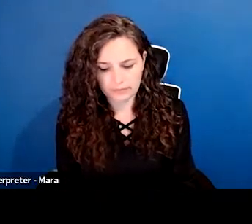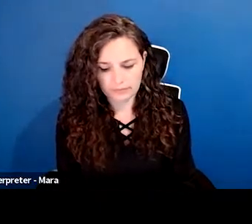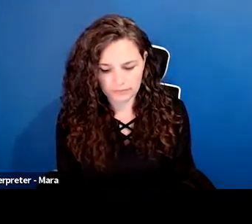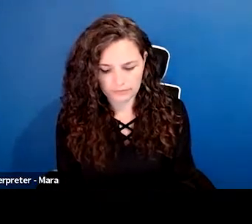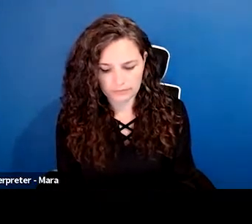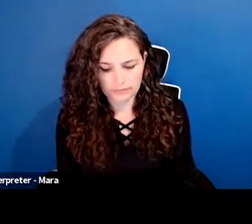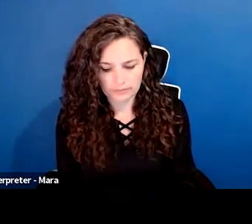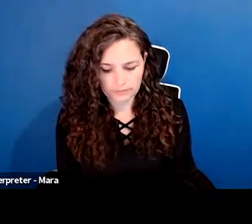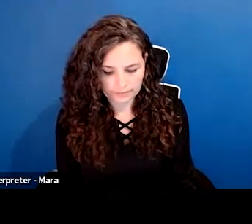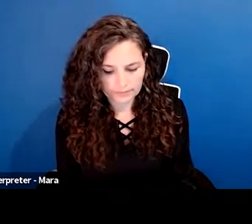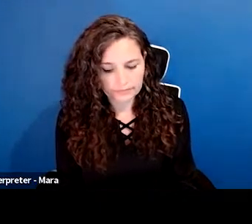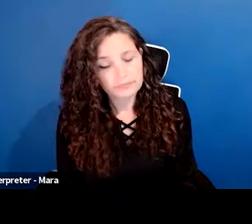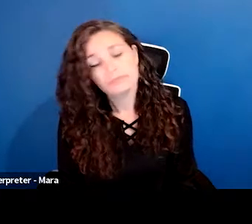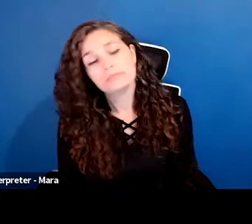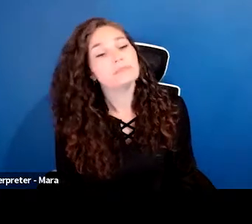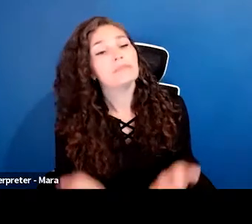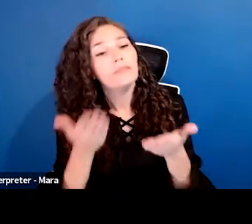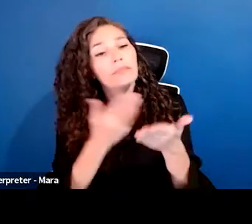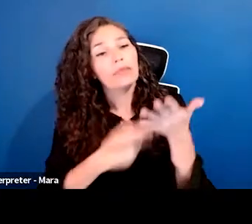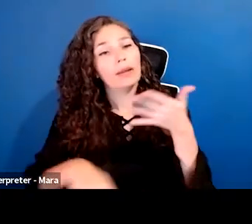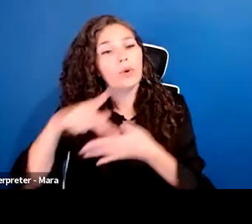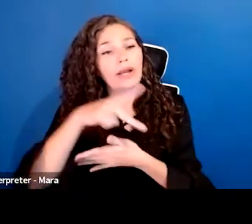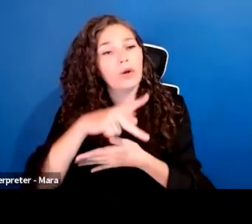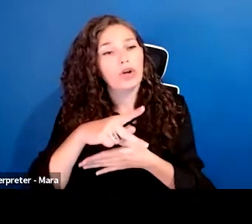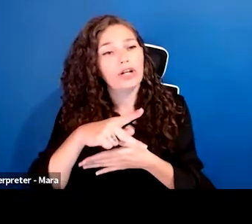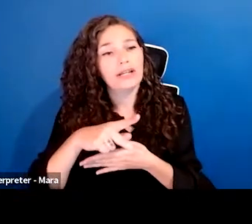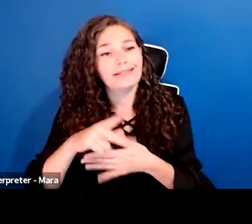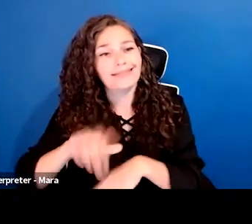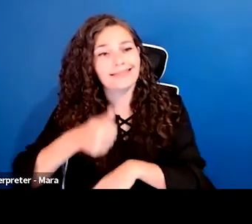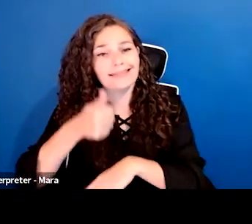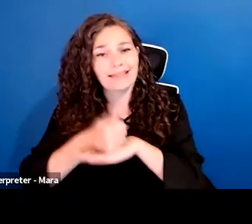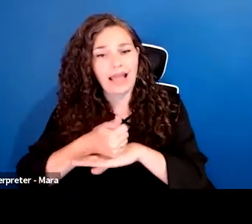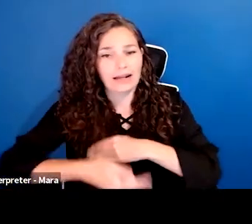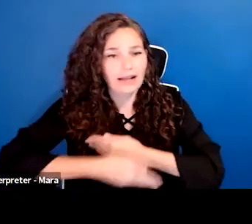Okay. The priorities of set coverage. We can't be everywhere at all times